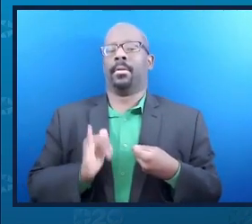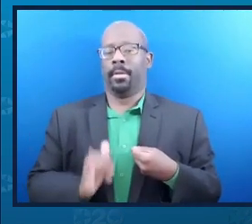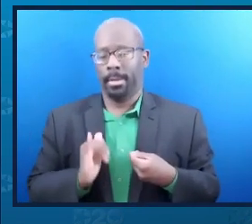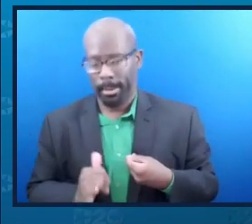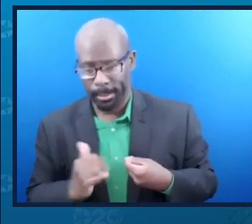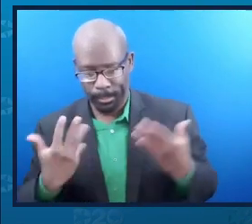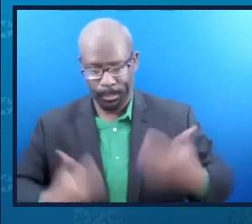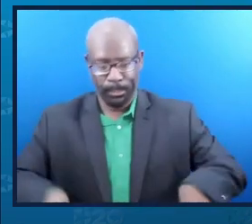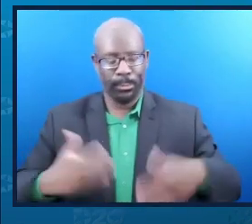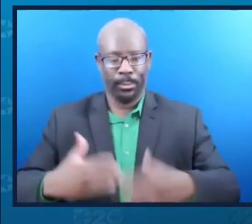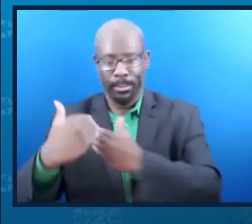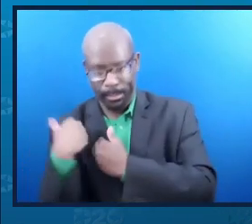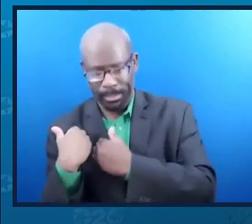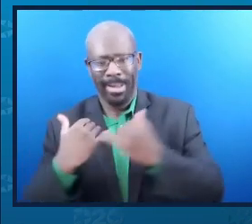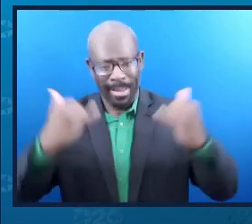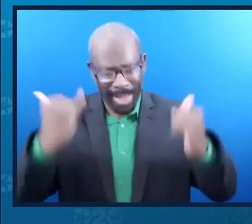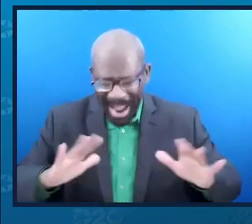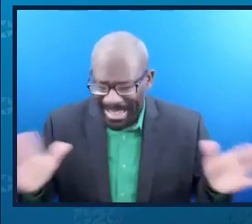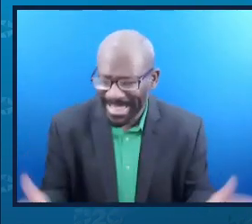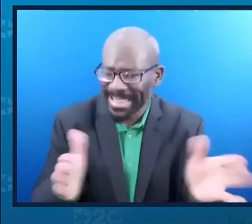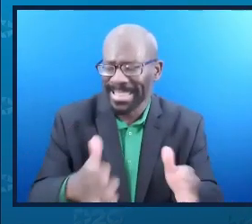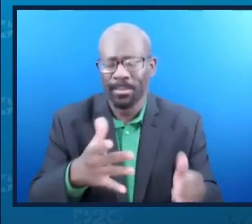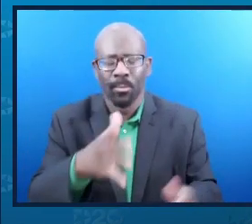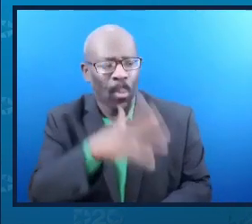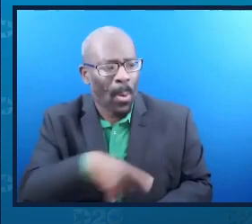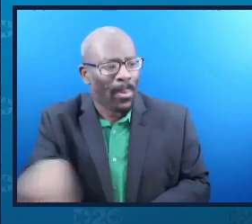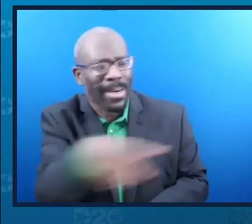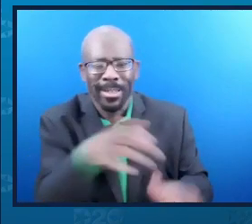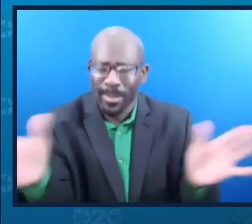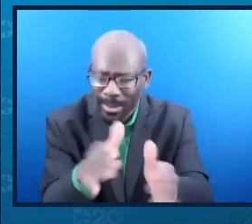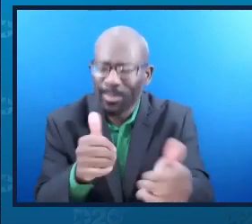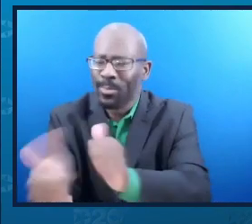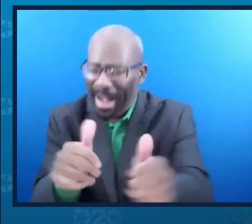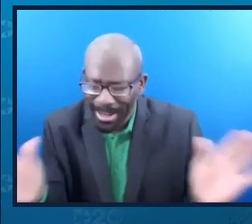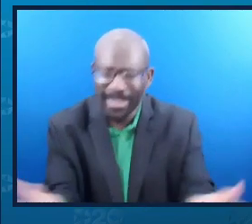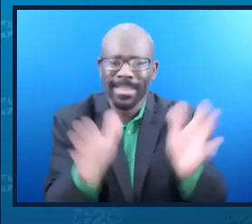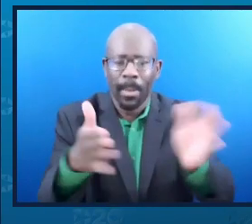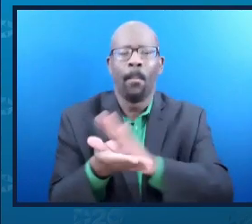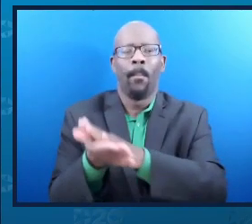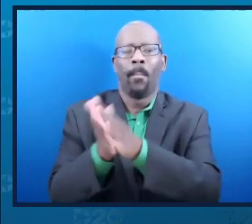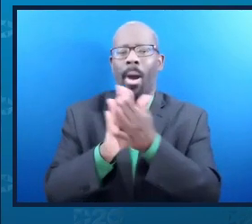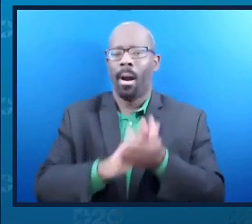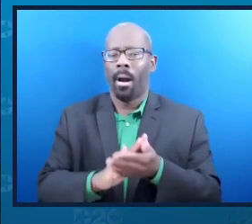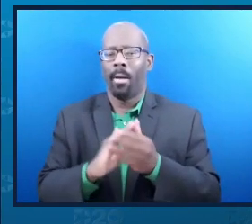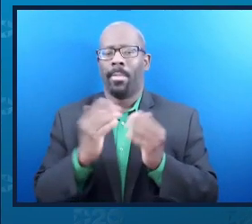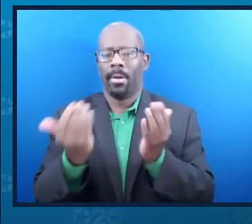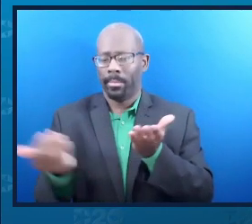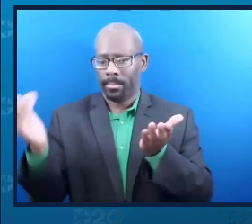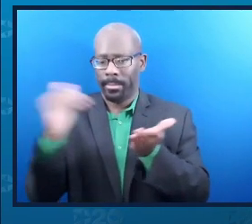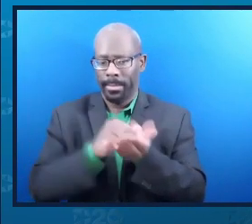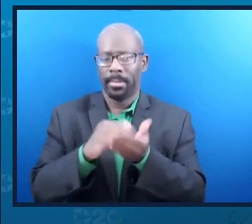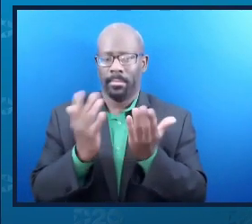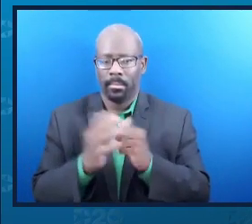RUN THEY DID. WAITING IN MAKING HER SPEAKER ONCE GAIN.